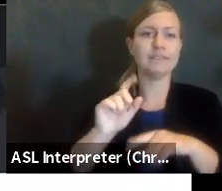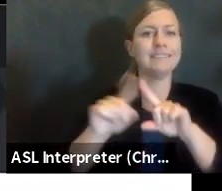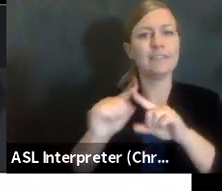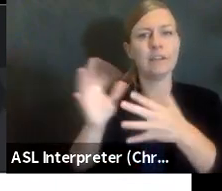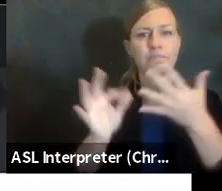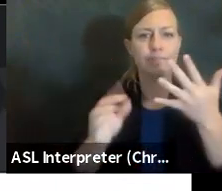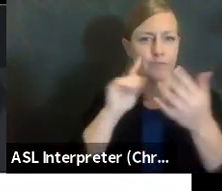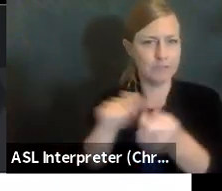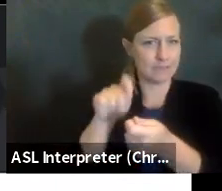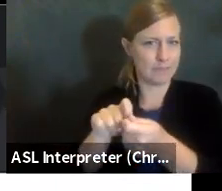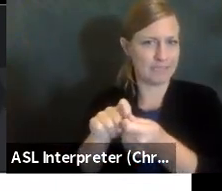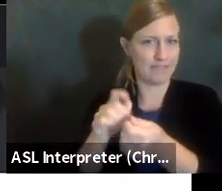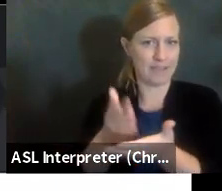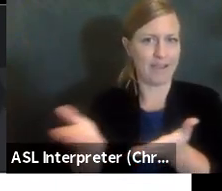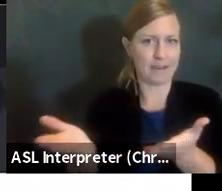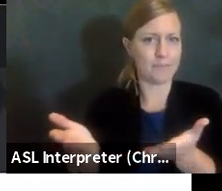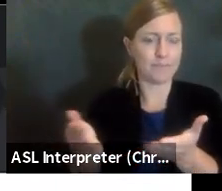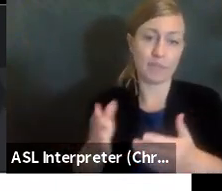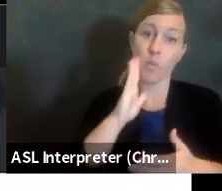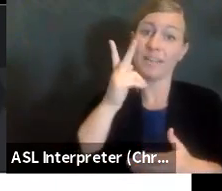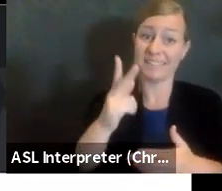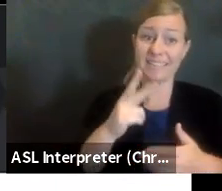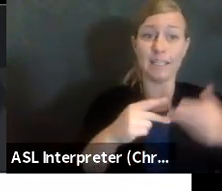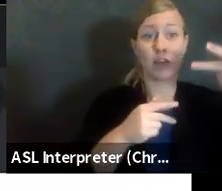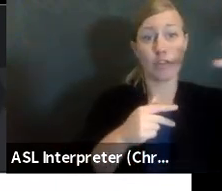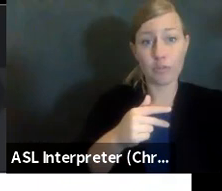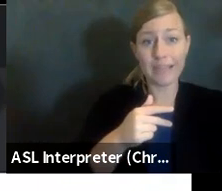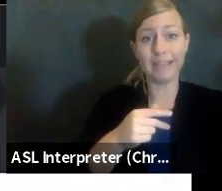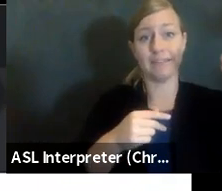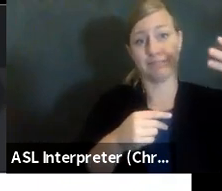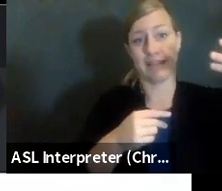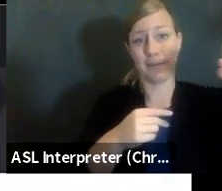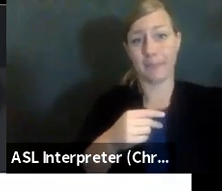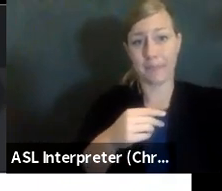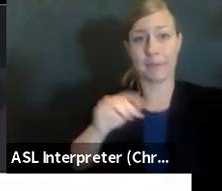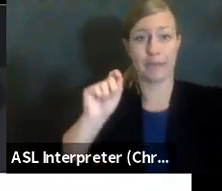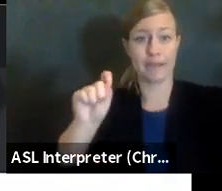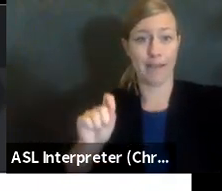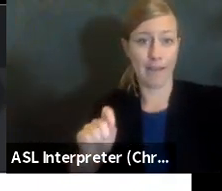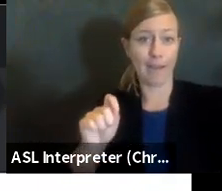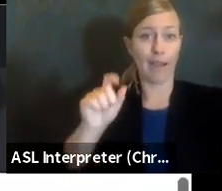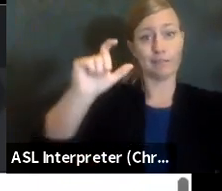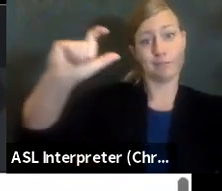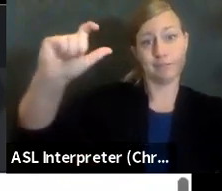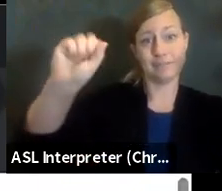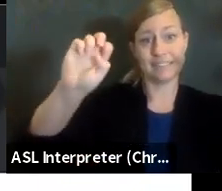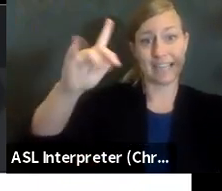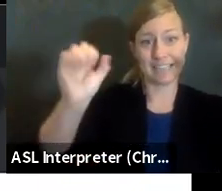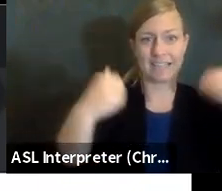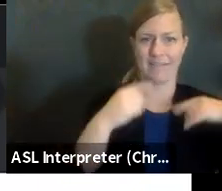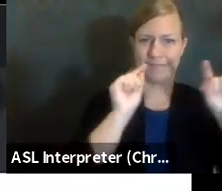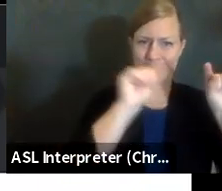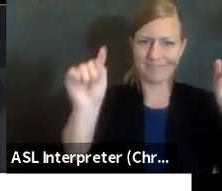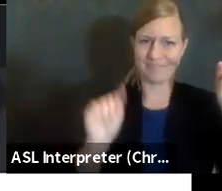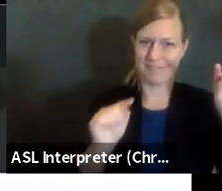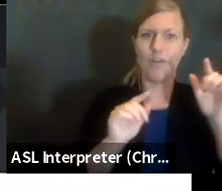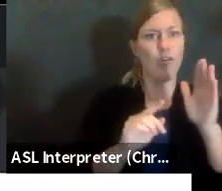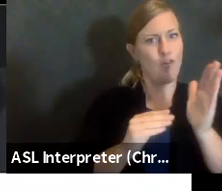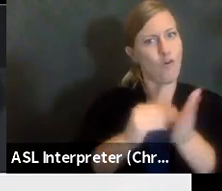ESD 112 - Katherine Livick: So you'll see those in a lot of places and they're very tiny but they're very important. So make sure you pay attention. So here in my stream, if I want to share something,